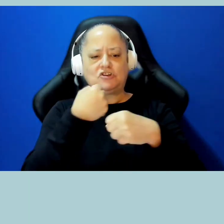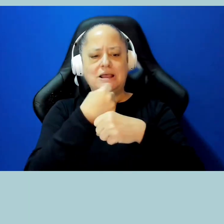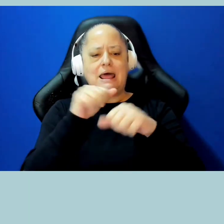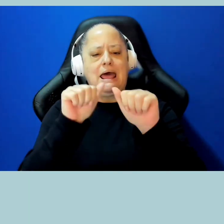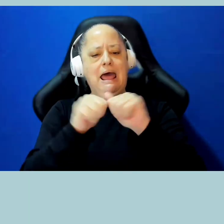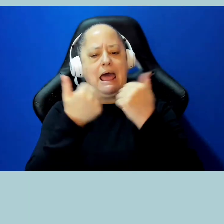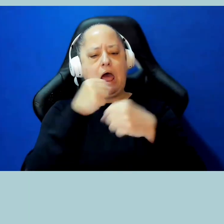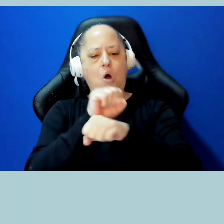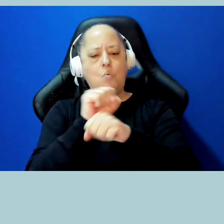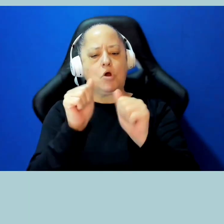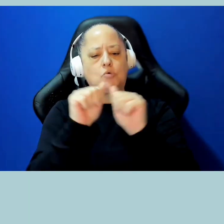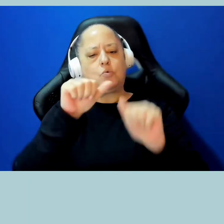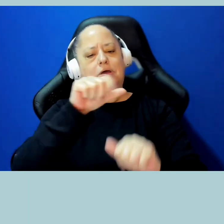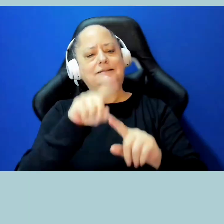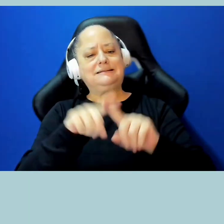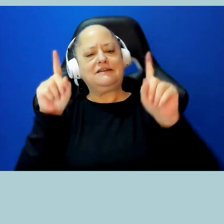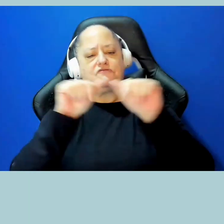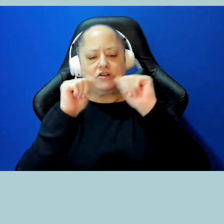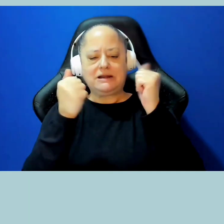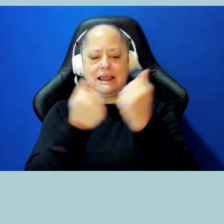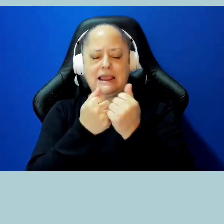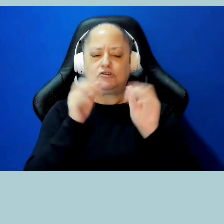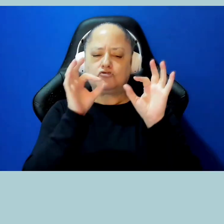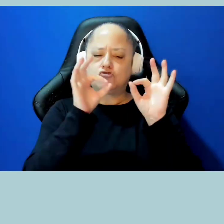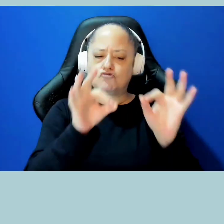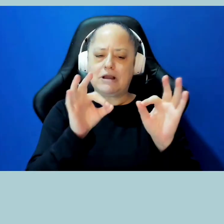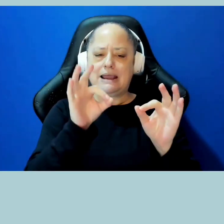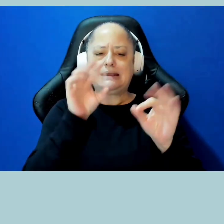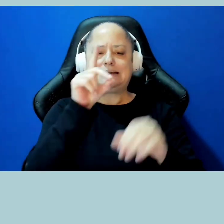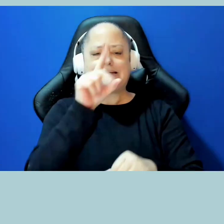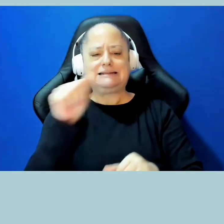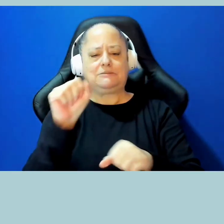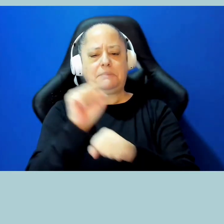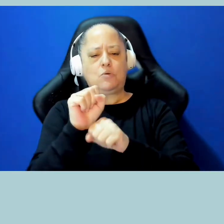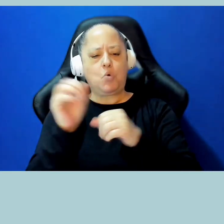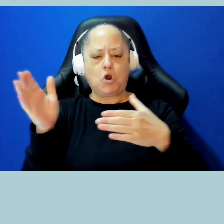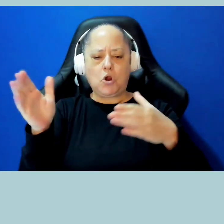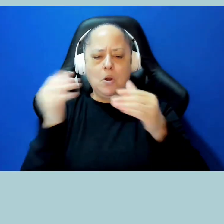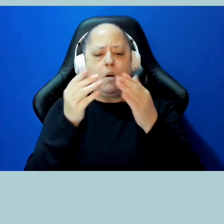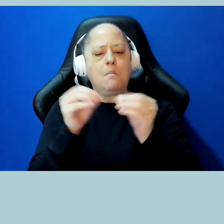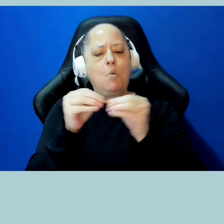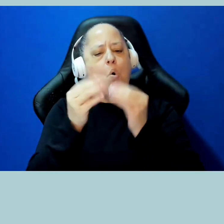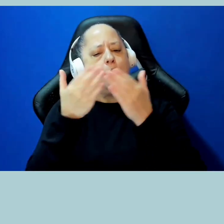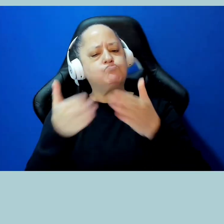who do a lot of great disability work that's much broader than what we do and connect there? So yeah,